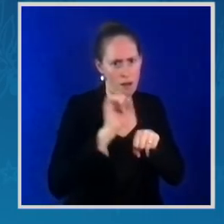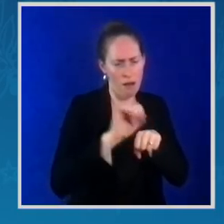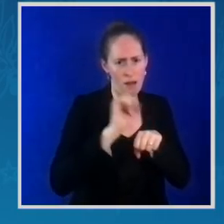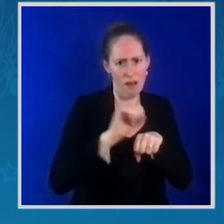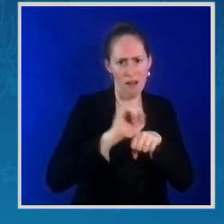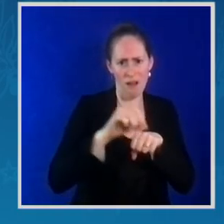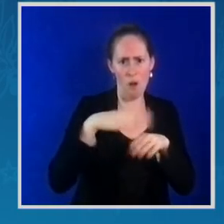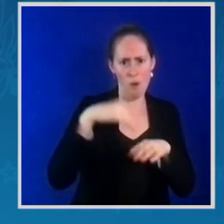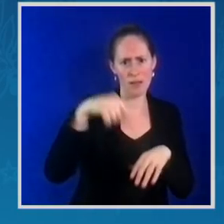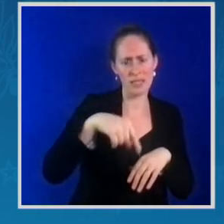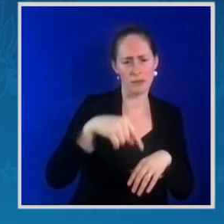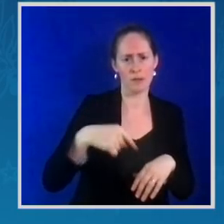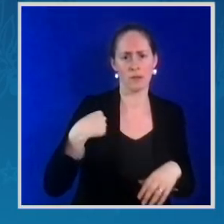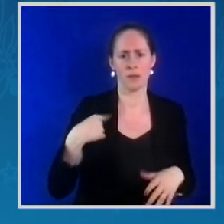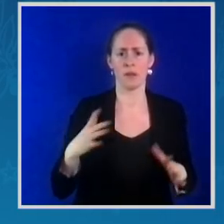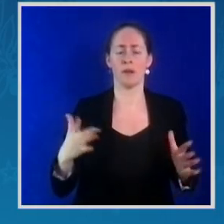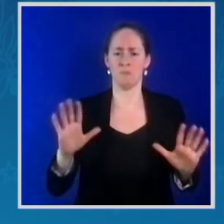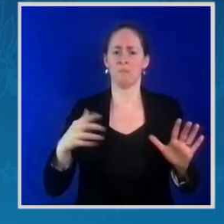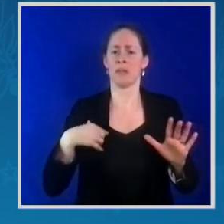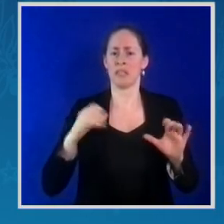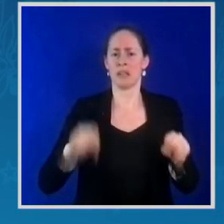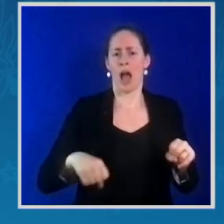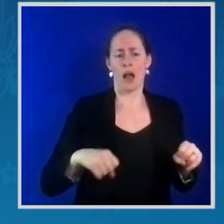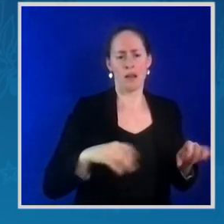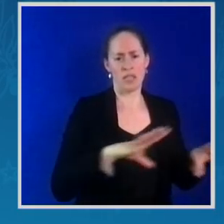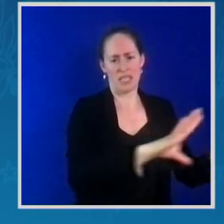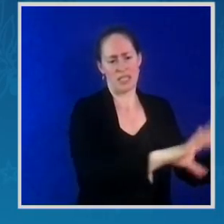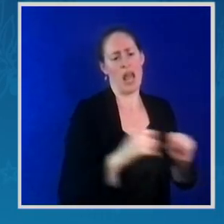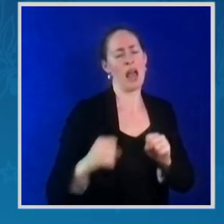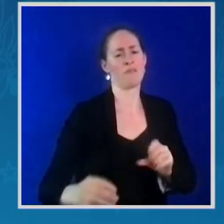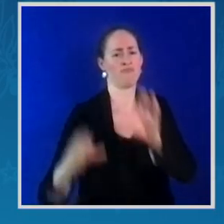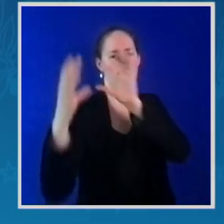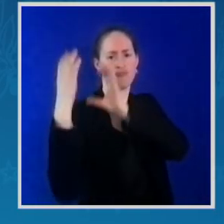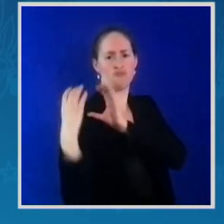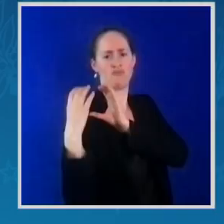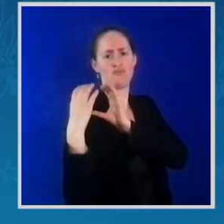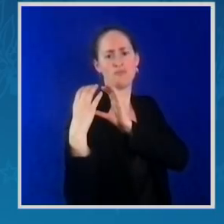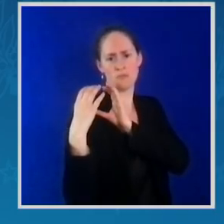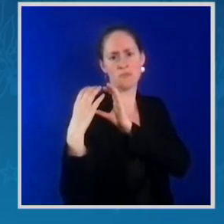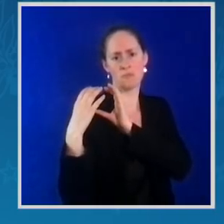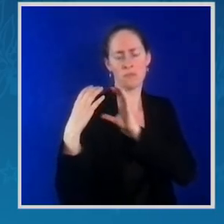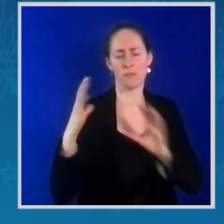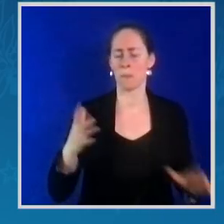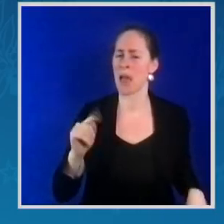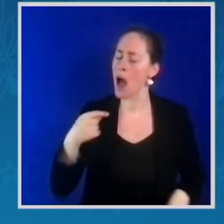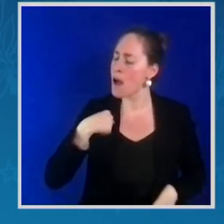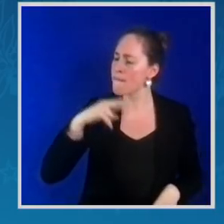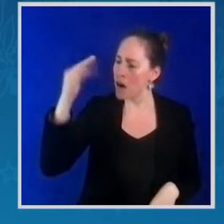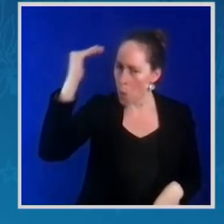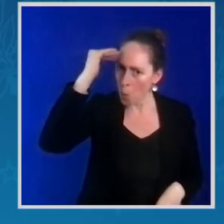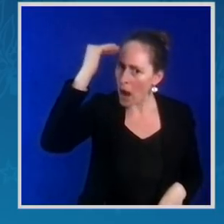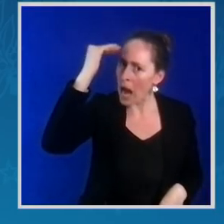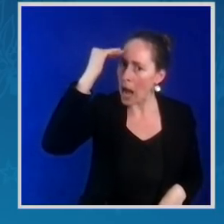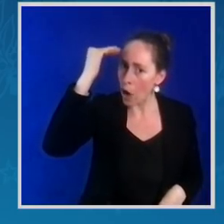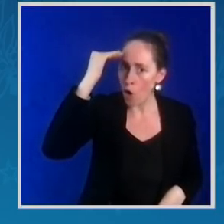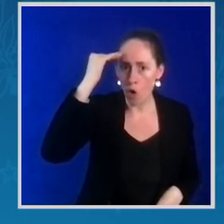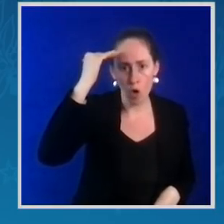for my administration. But I am acutely aware of the people who have been fighting this fight for generations,